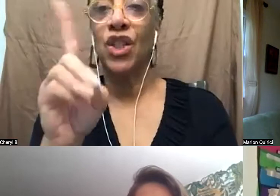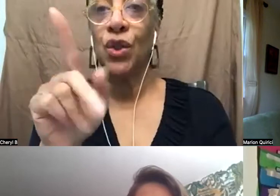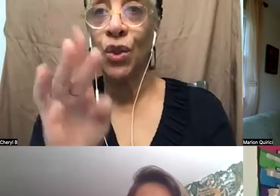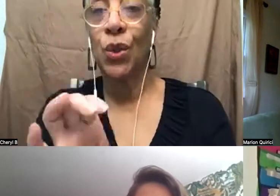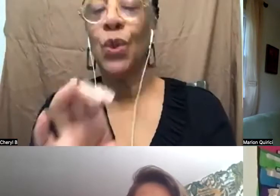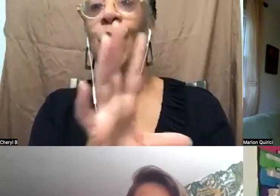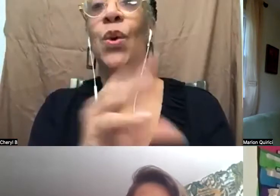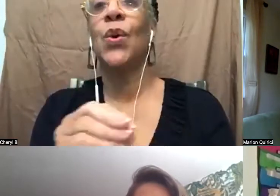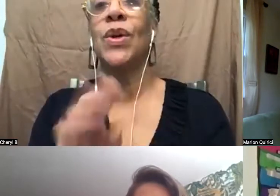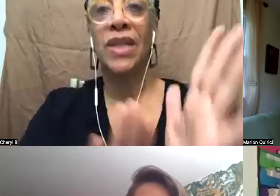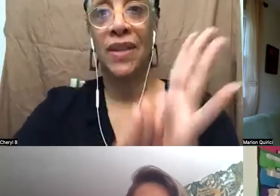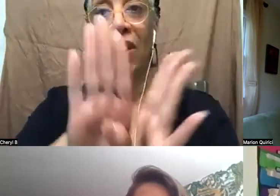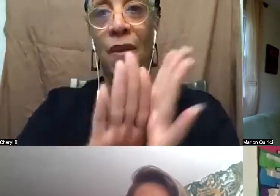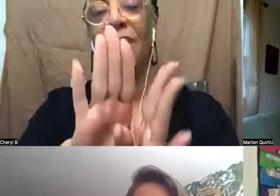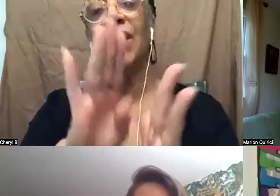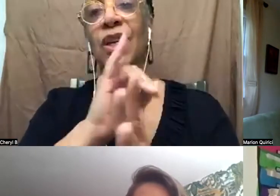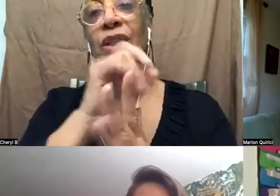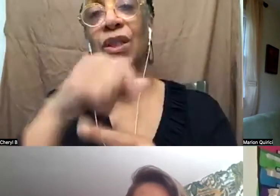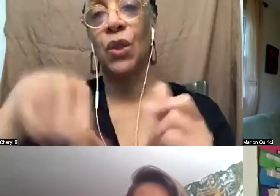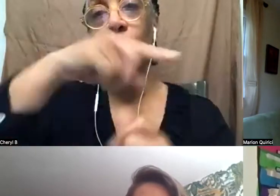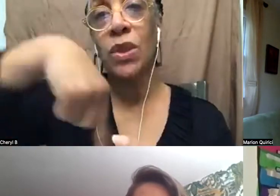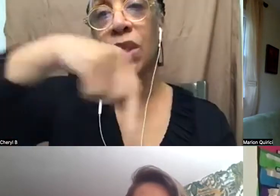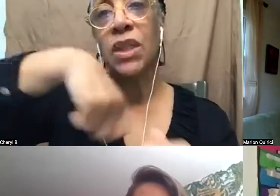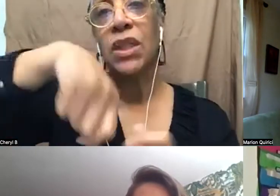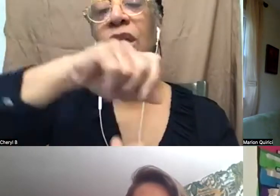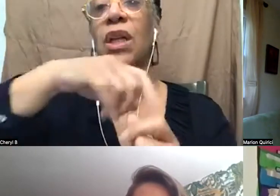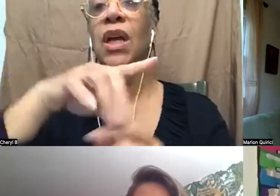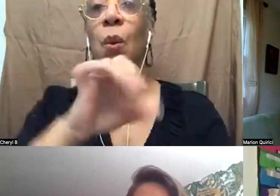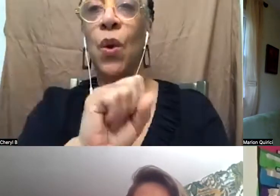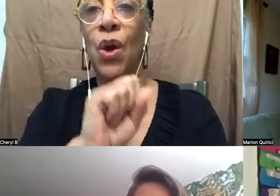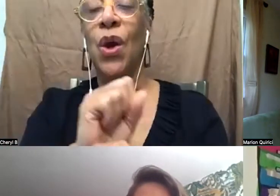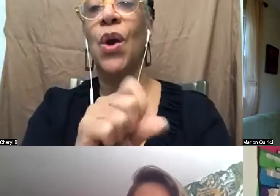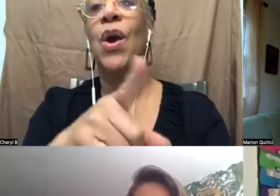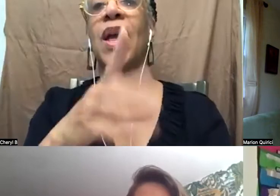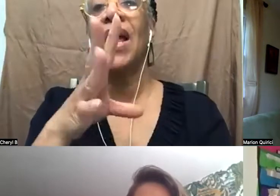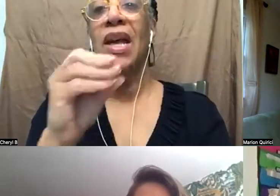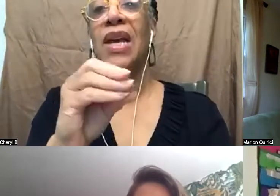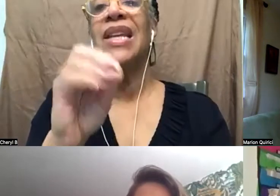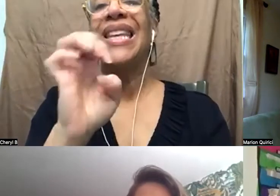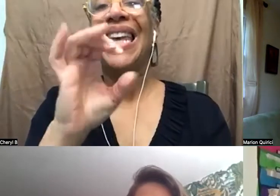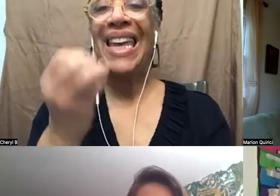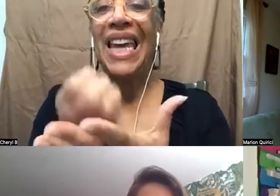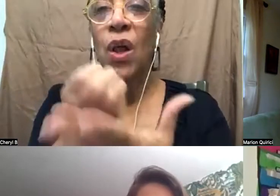engaged work that centers disabled belonging amidst ecological disablement, and leading and